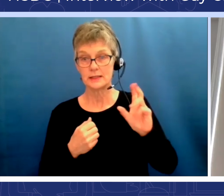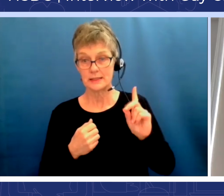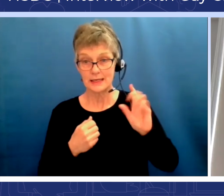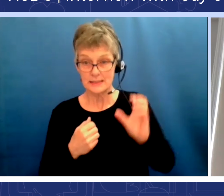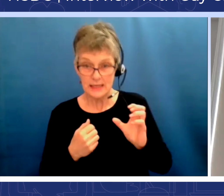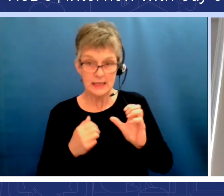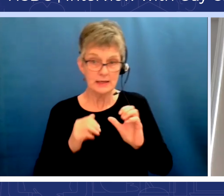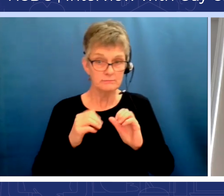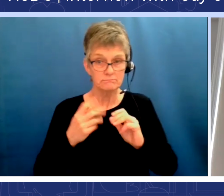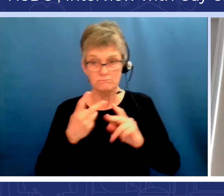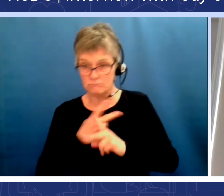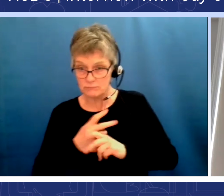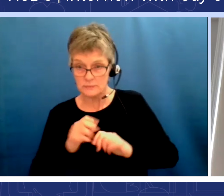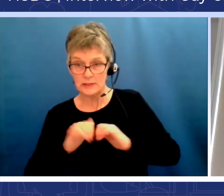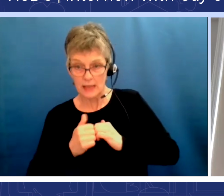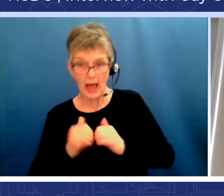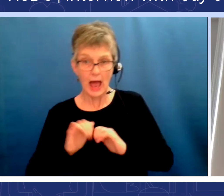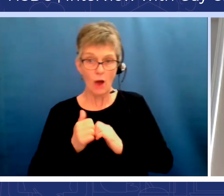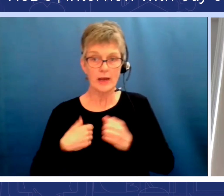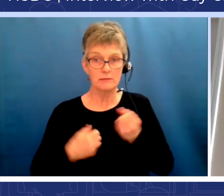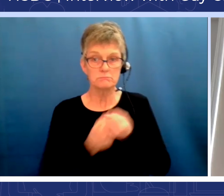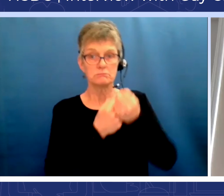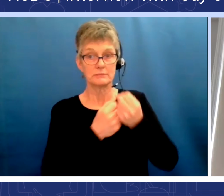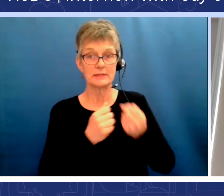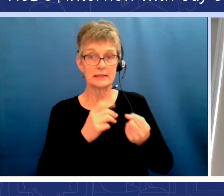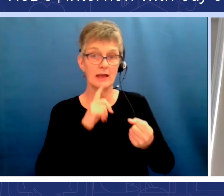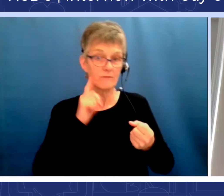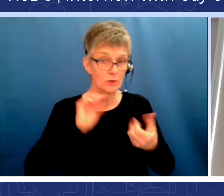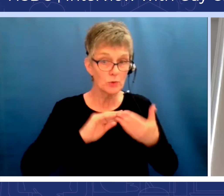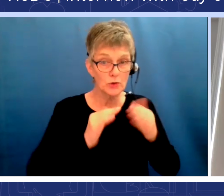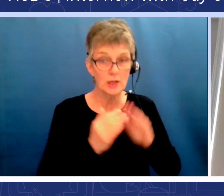we can better show up for this community and work with them to provide translation services